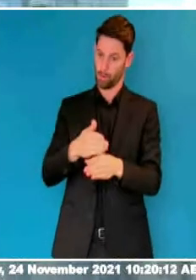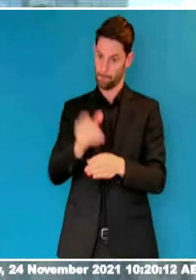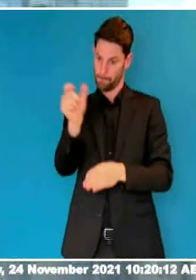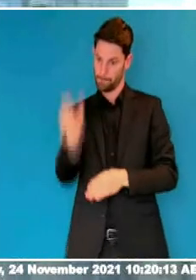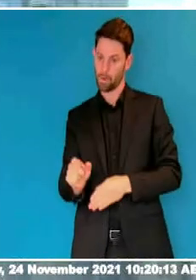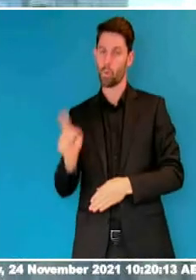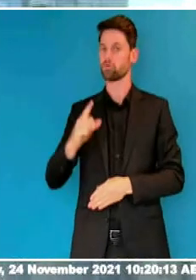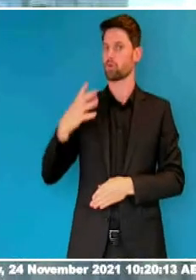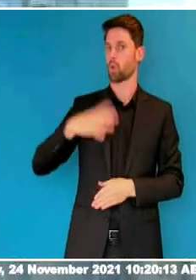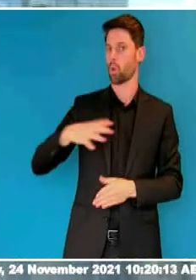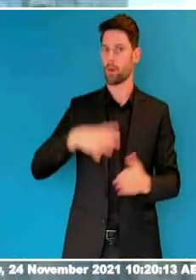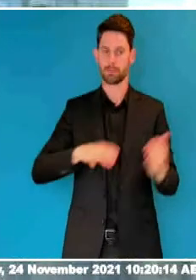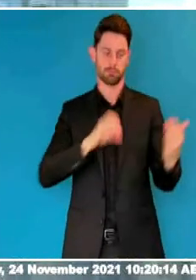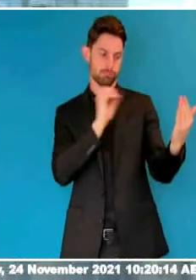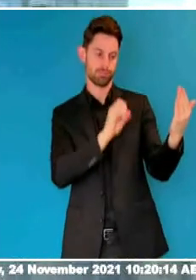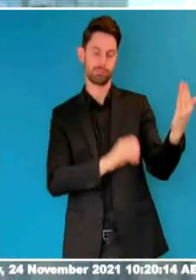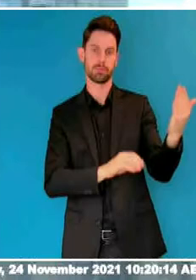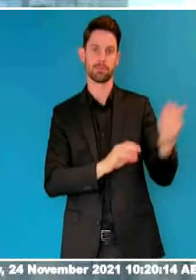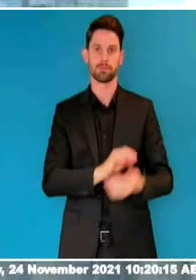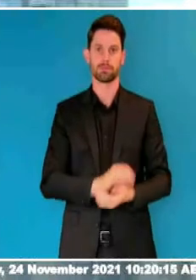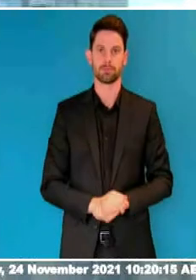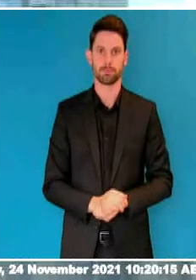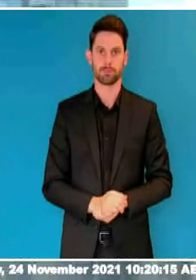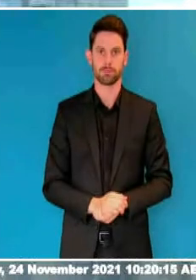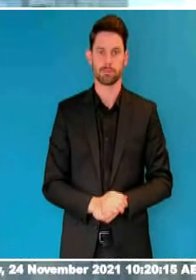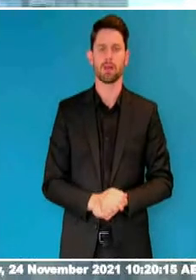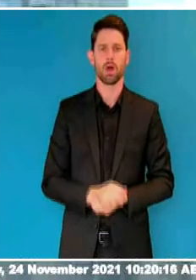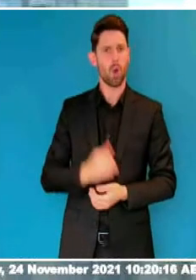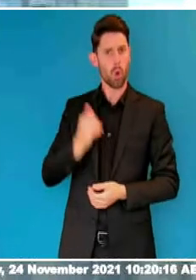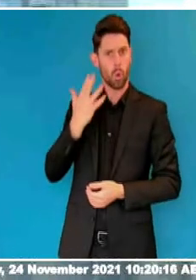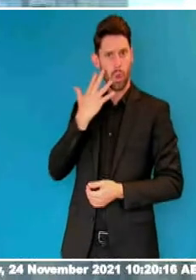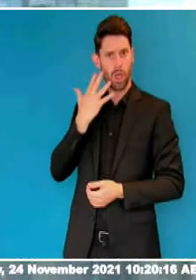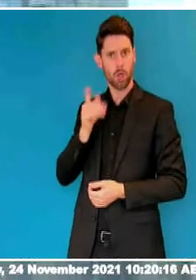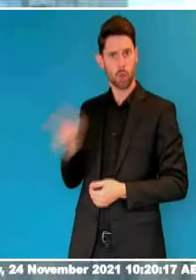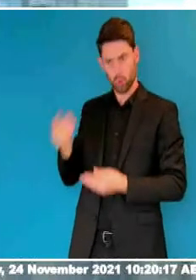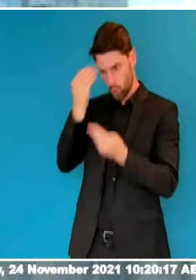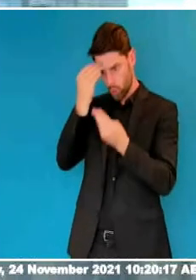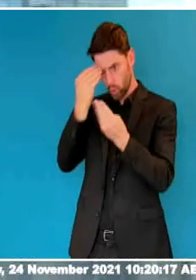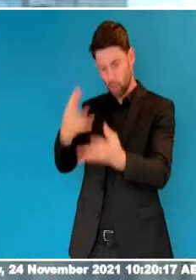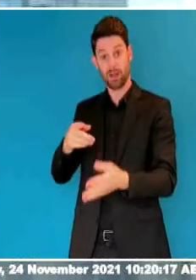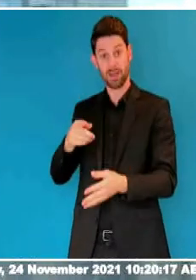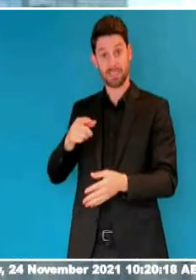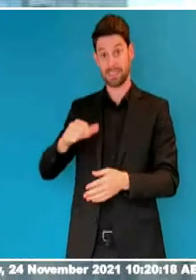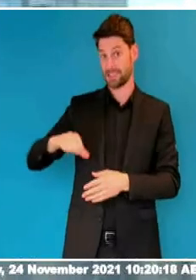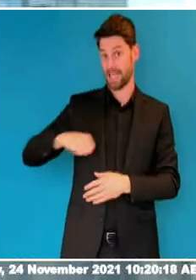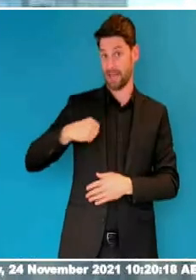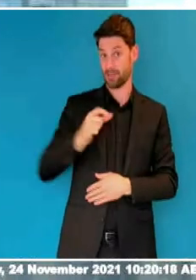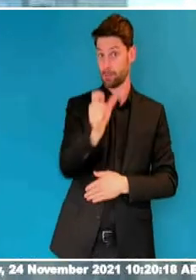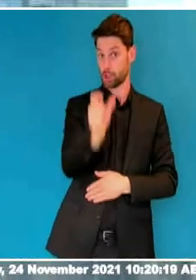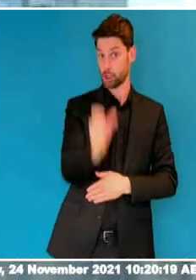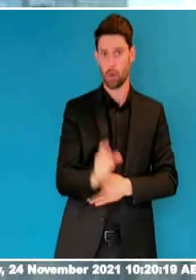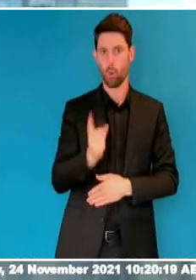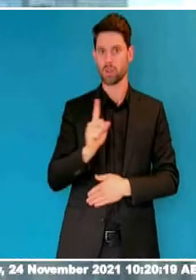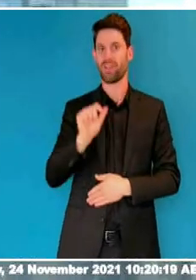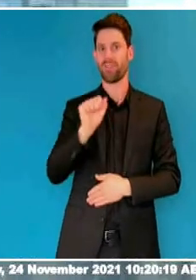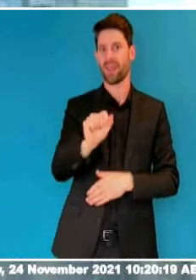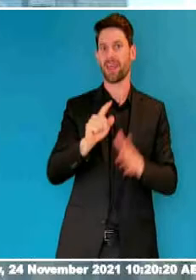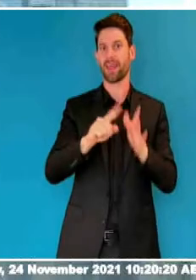When are they communicated to employees? They are communicated at the time of recruitment or if there is a change